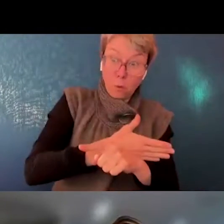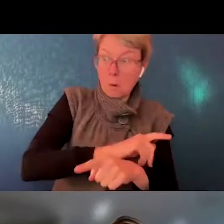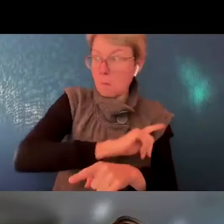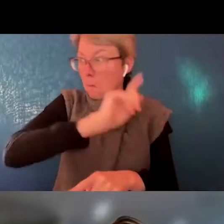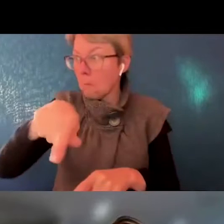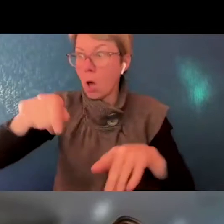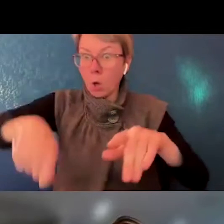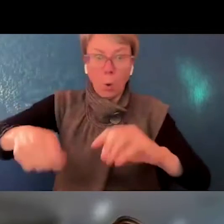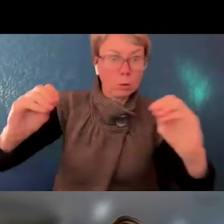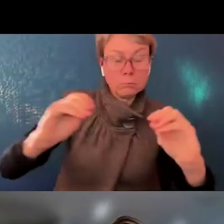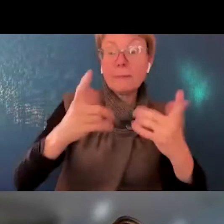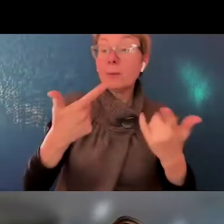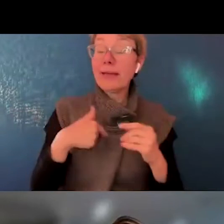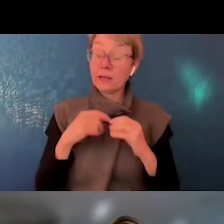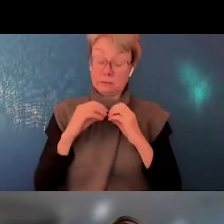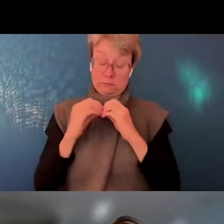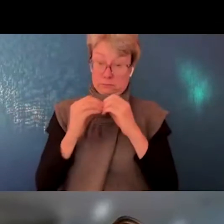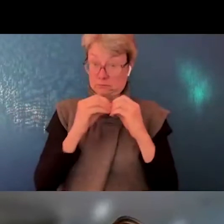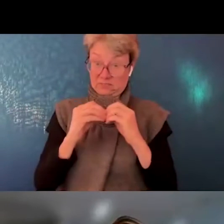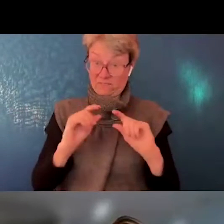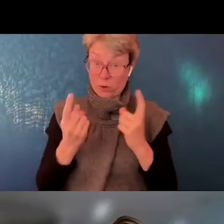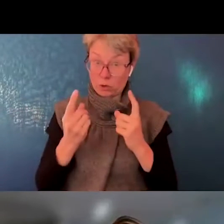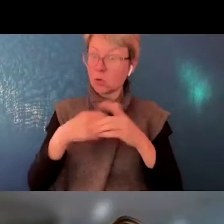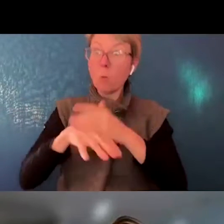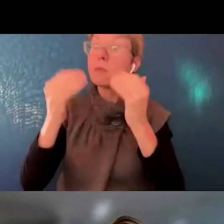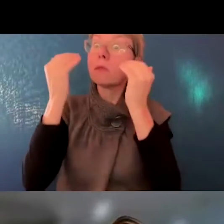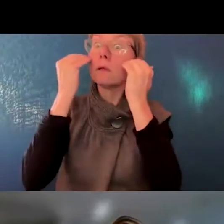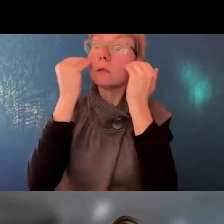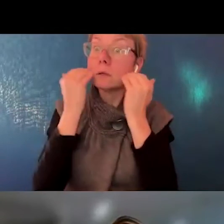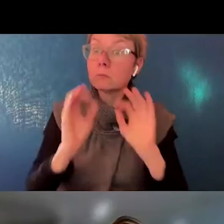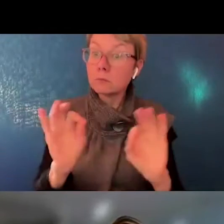try mediation negotiating outside of court with the help of a lawyer and legal aid specialist